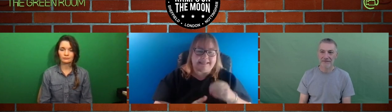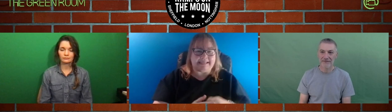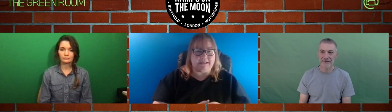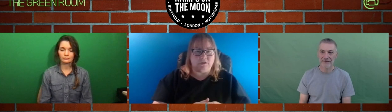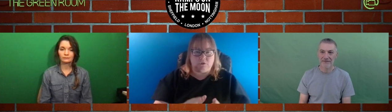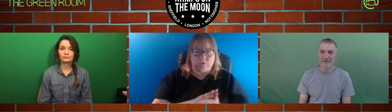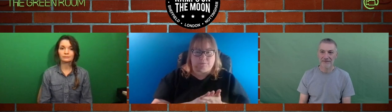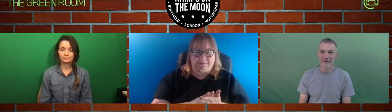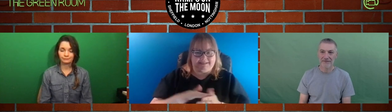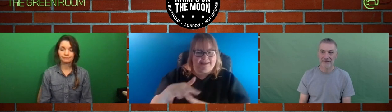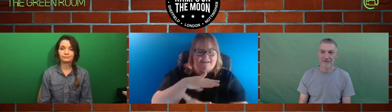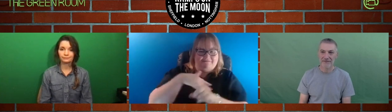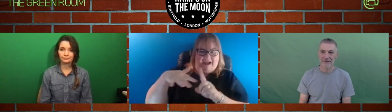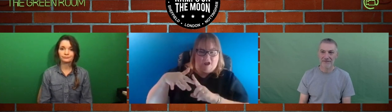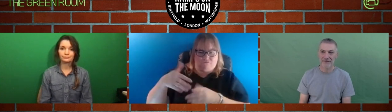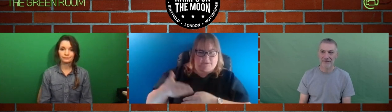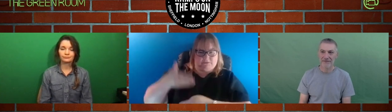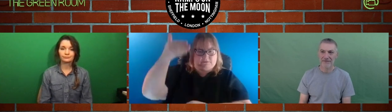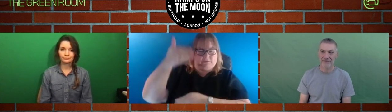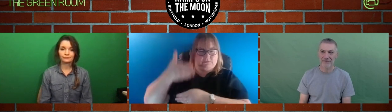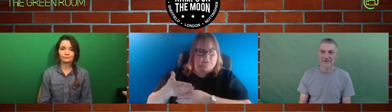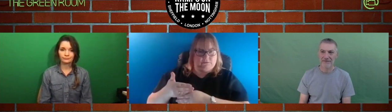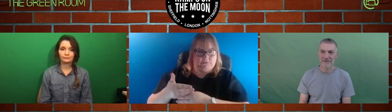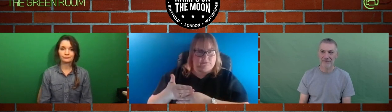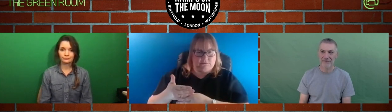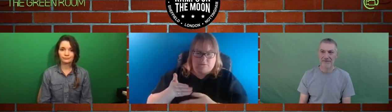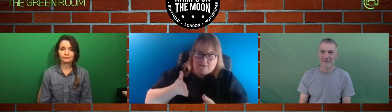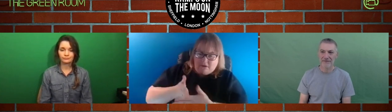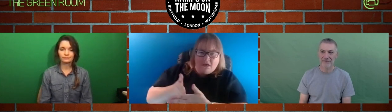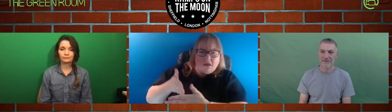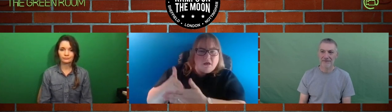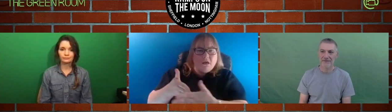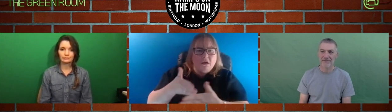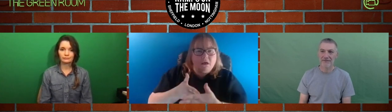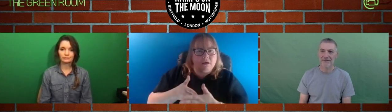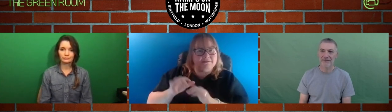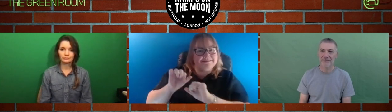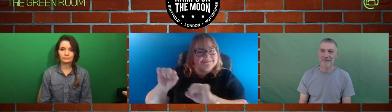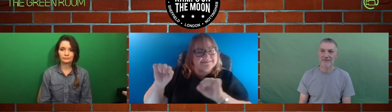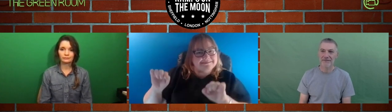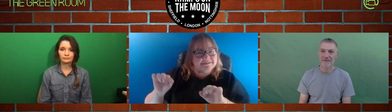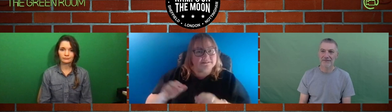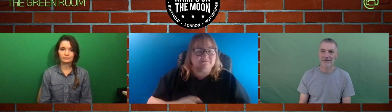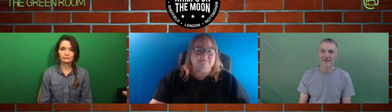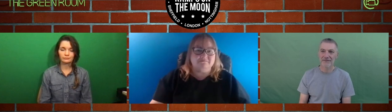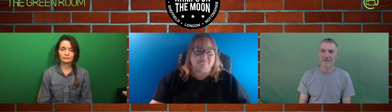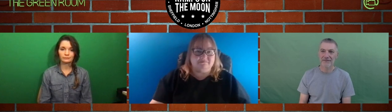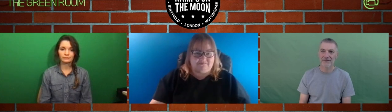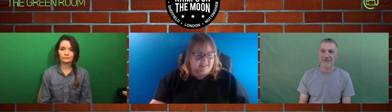and the people around them or the barriers around them and it's exactly the same for this, for our sort of